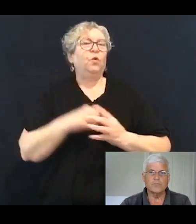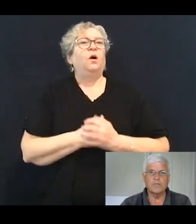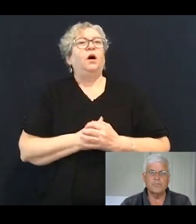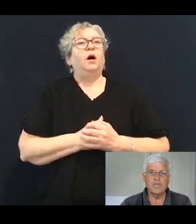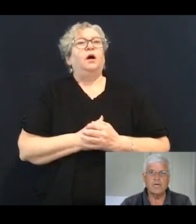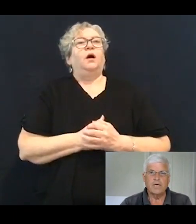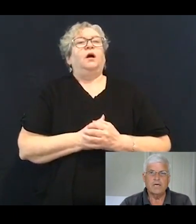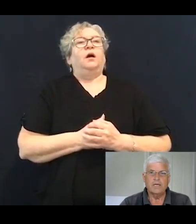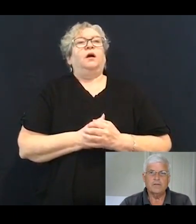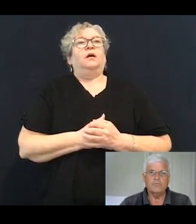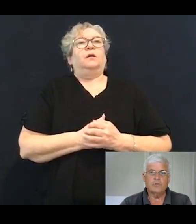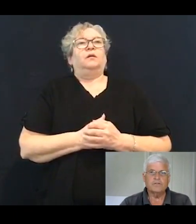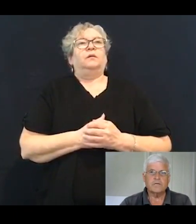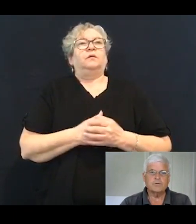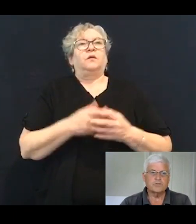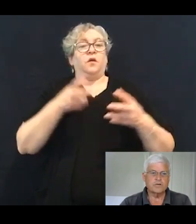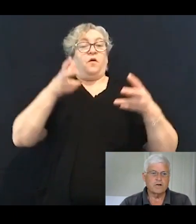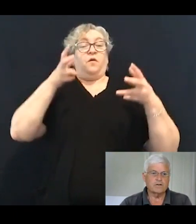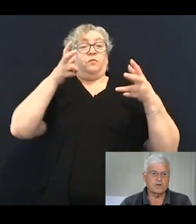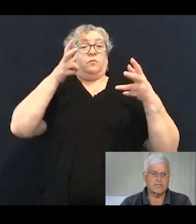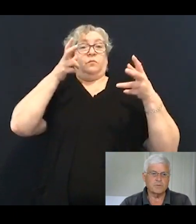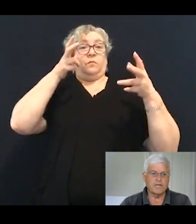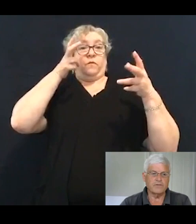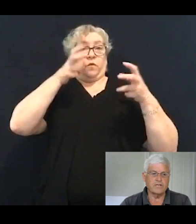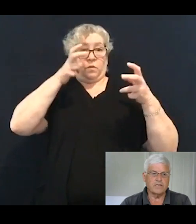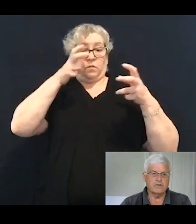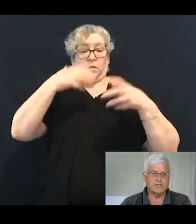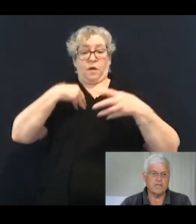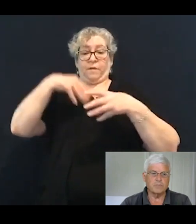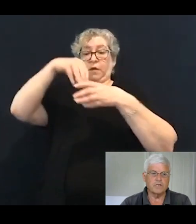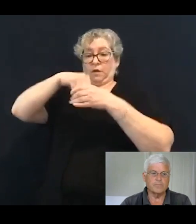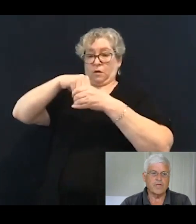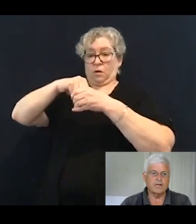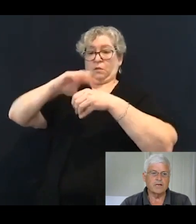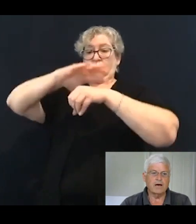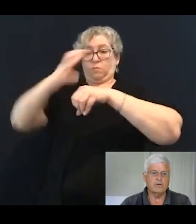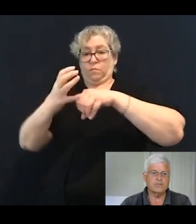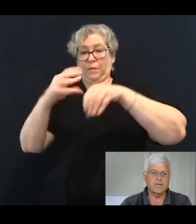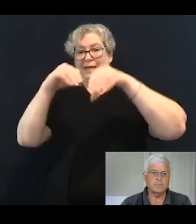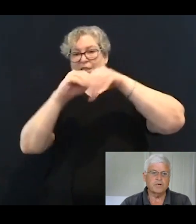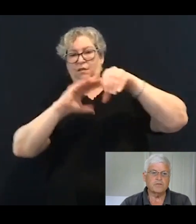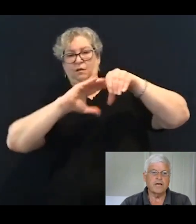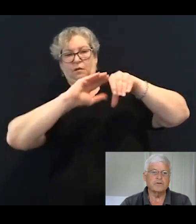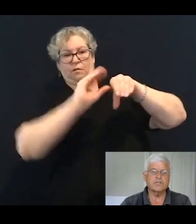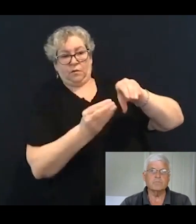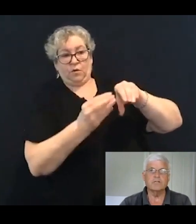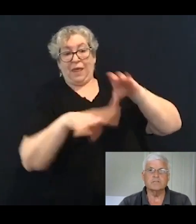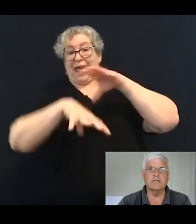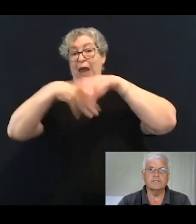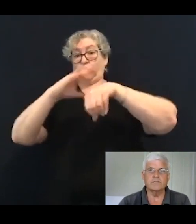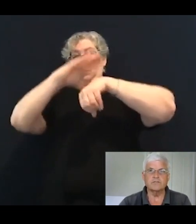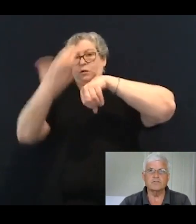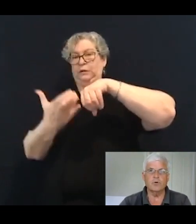Photoreceptors are characterized by having an inner segment and an outer segment. The outer segment is the light sensitive part of it.